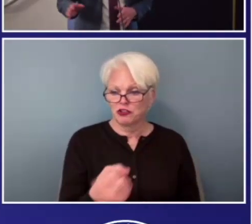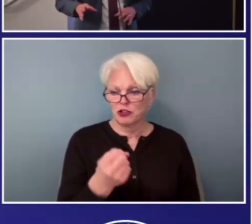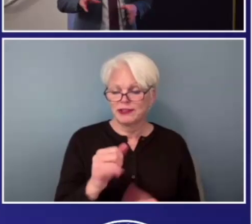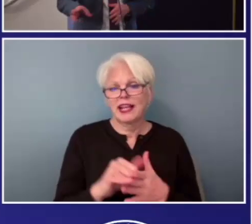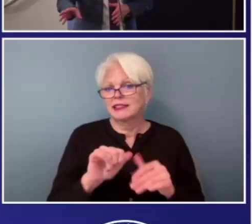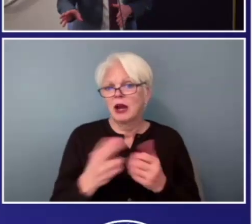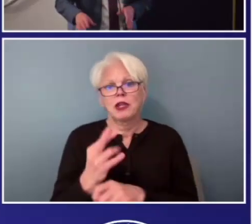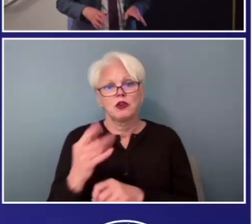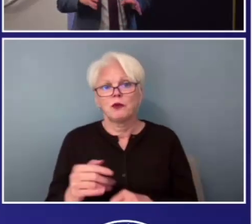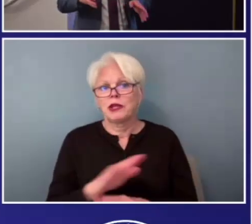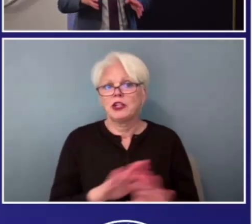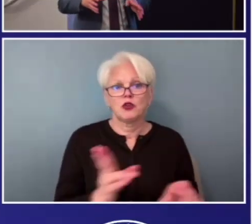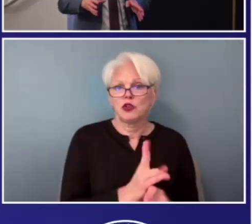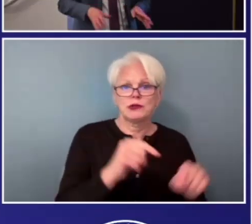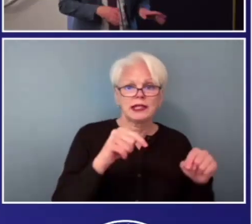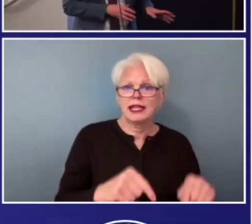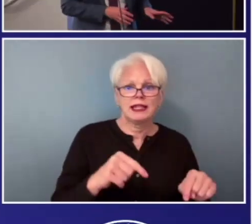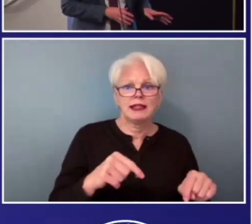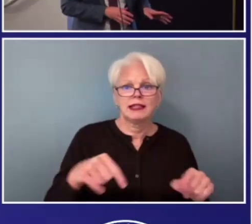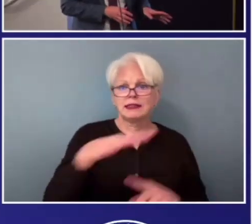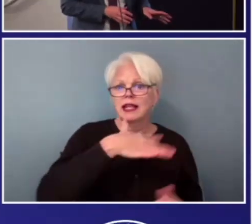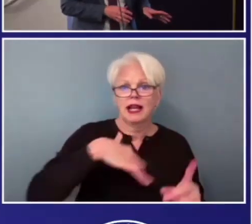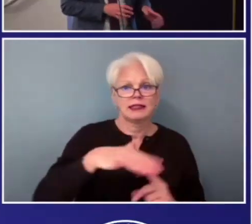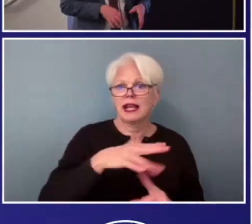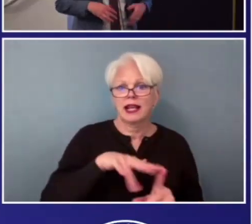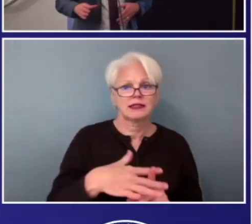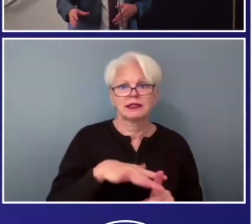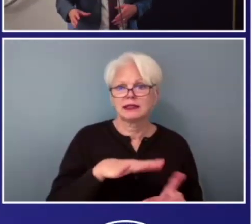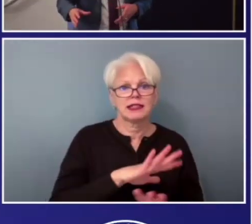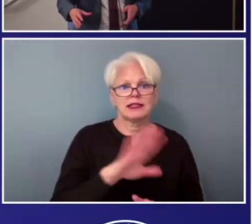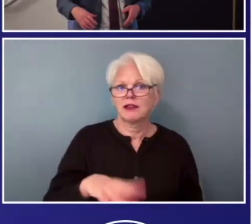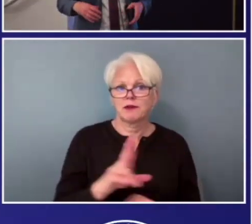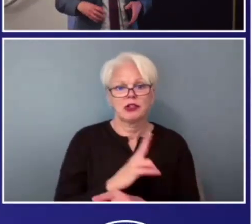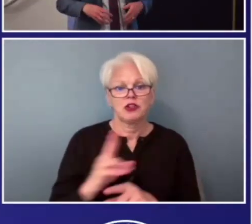can't -- we don't use it in this context. It's never been used. We've never done rulemaking on HEROES.